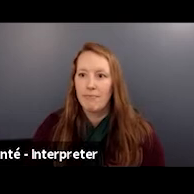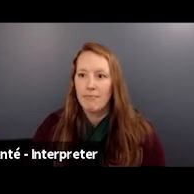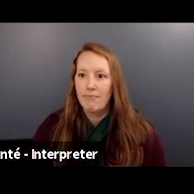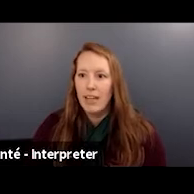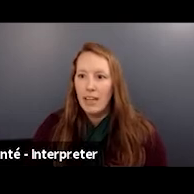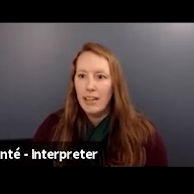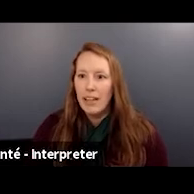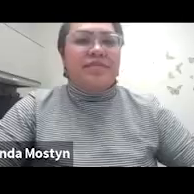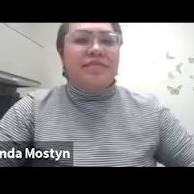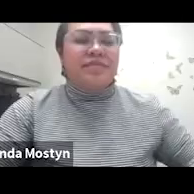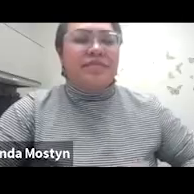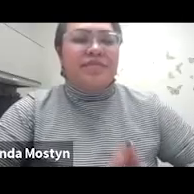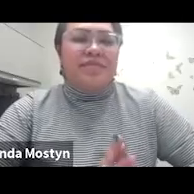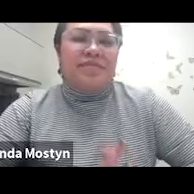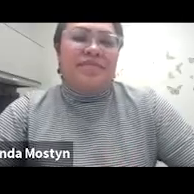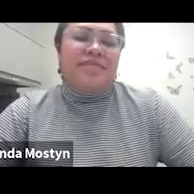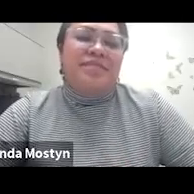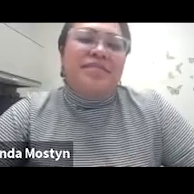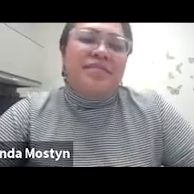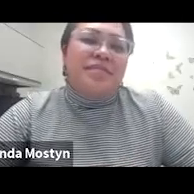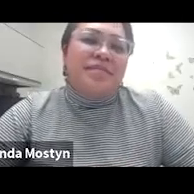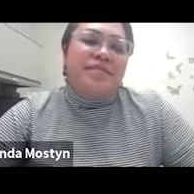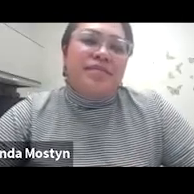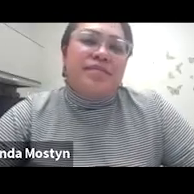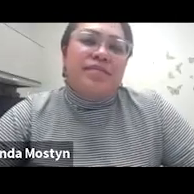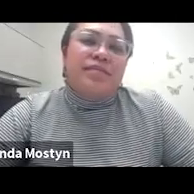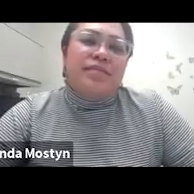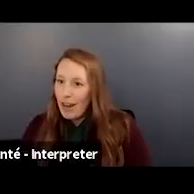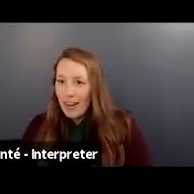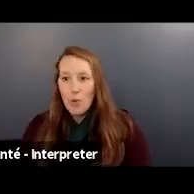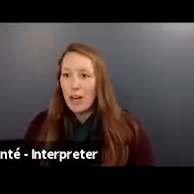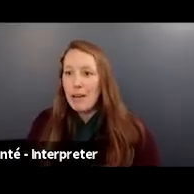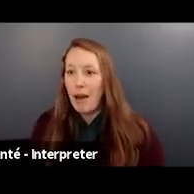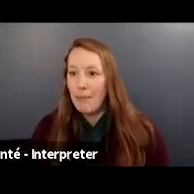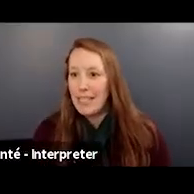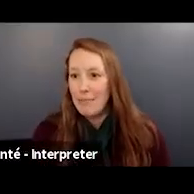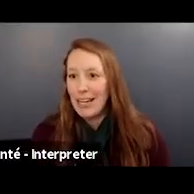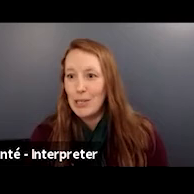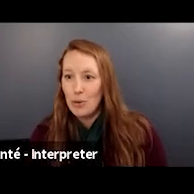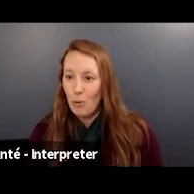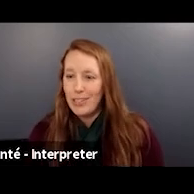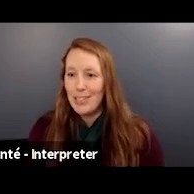Yeah. I've been a working mom since my kids were born.